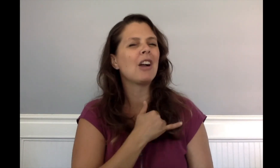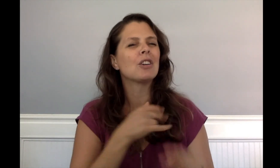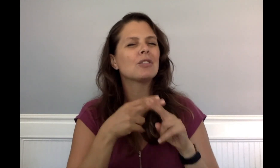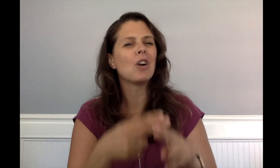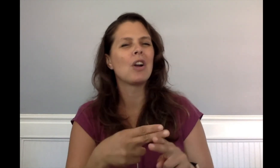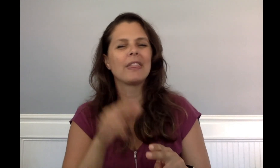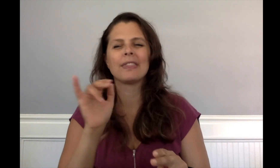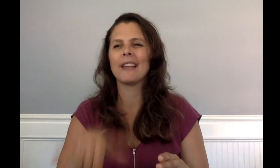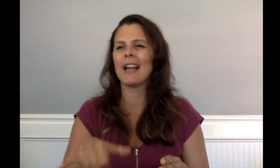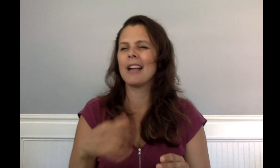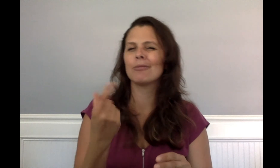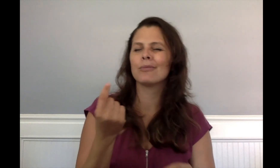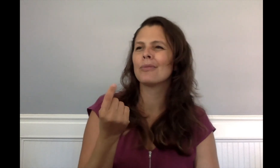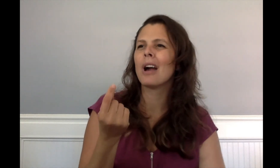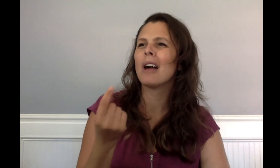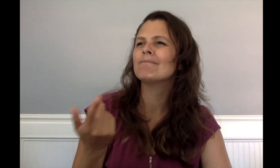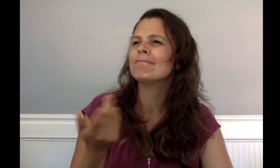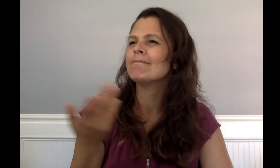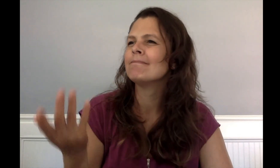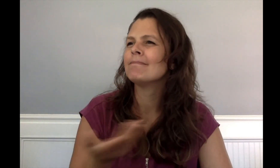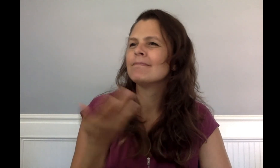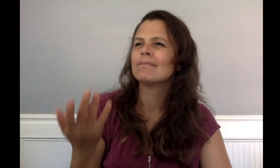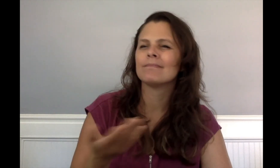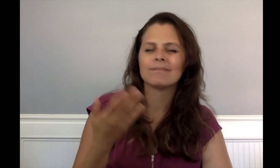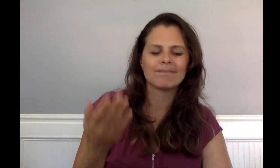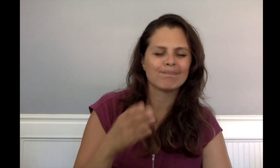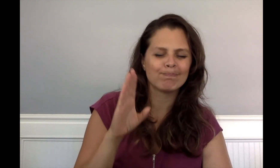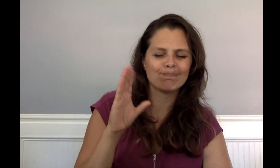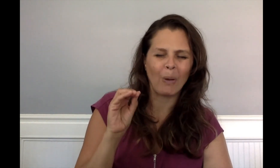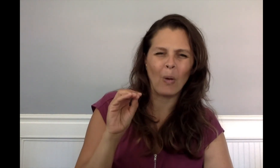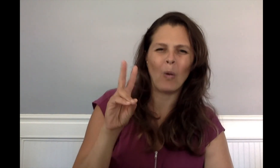What had Yvette called it?